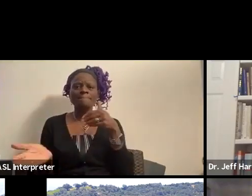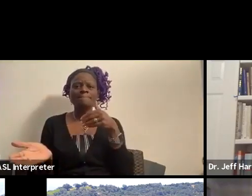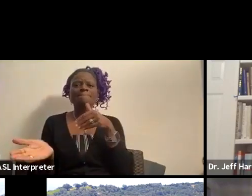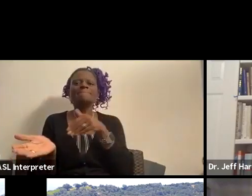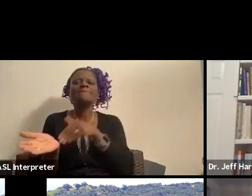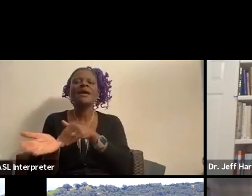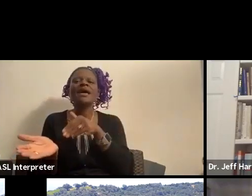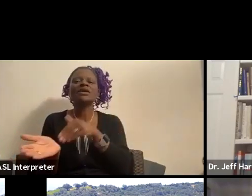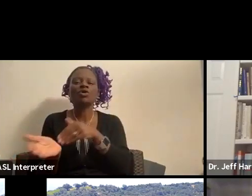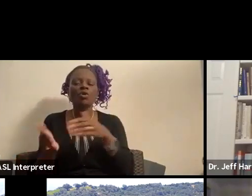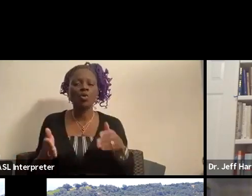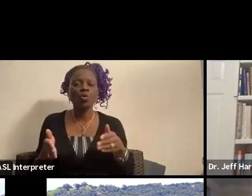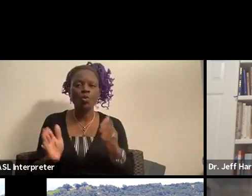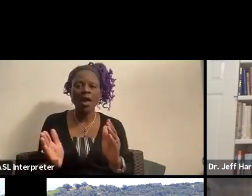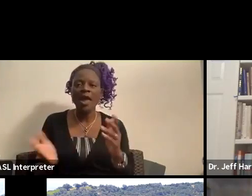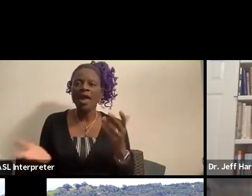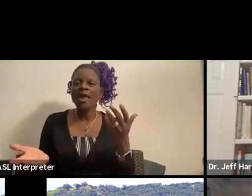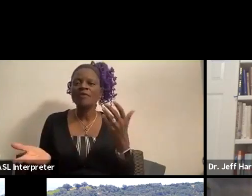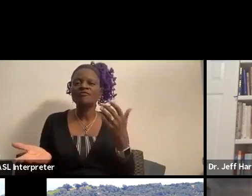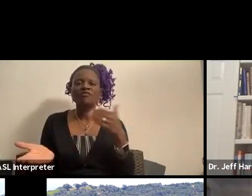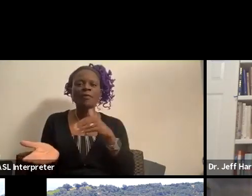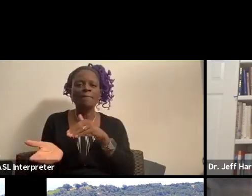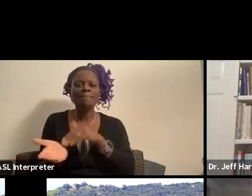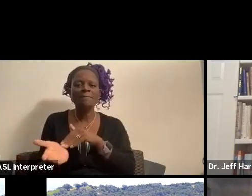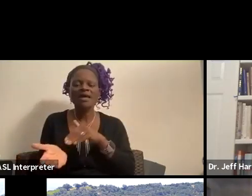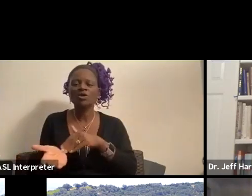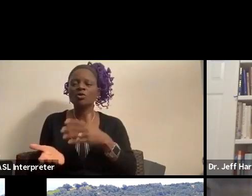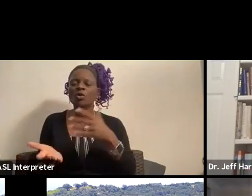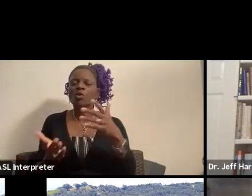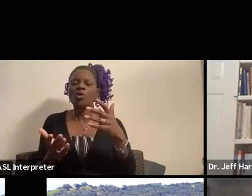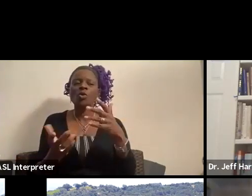that, as you know, from a medical front, not a bureaucratic front?